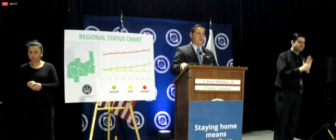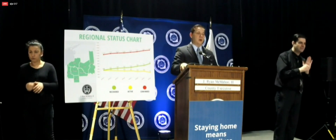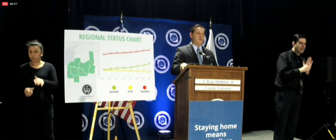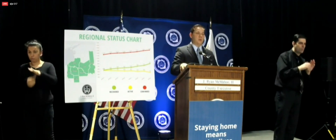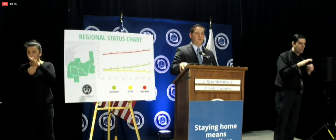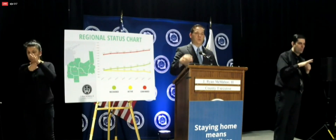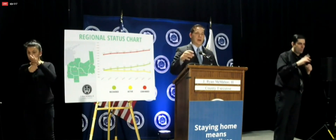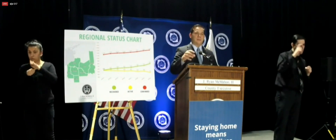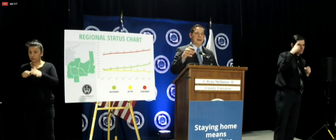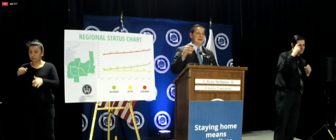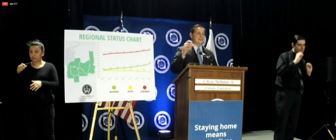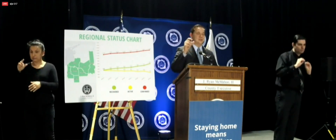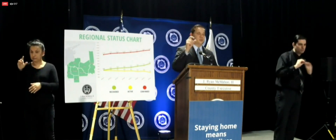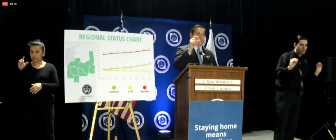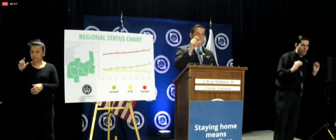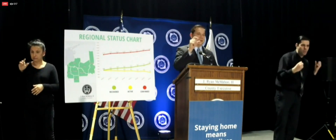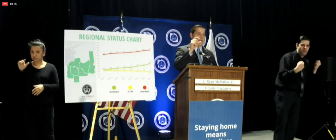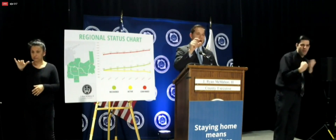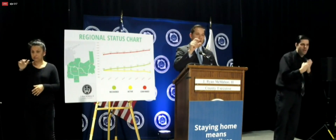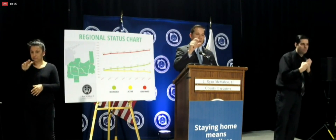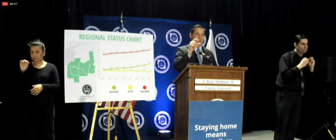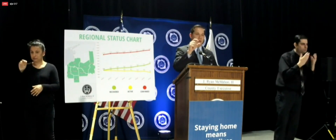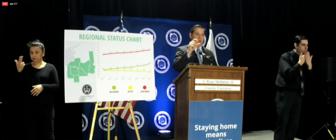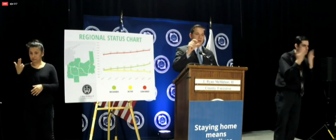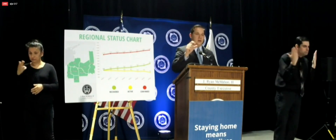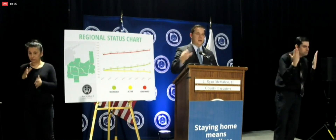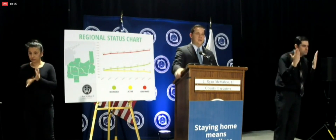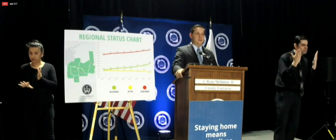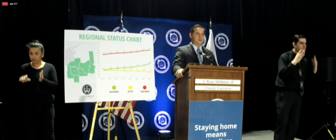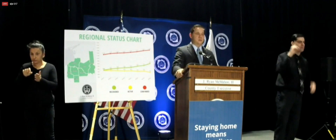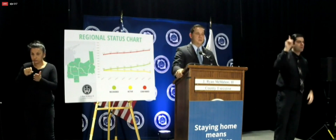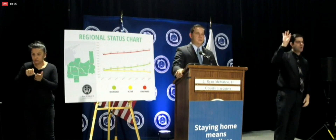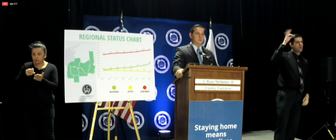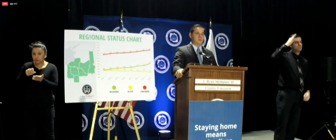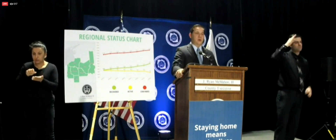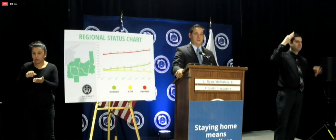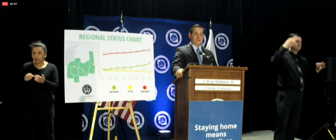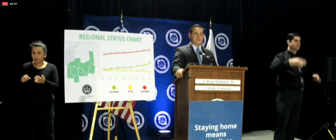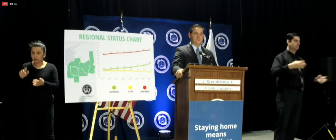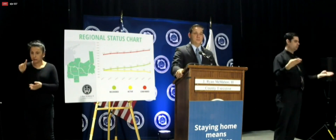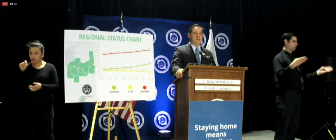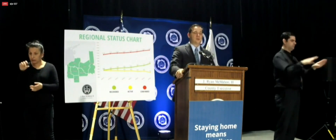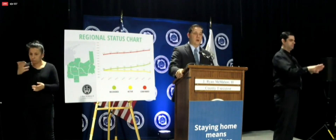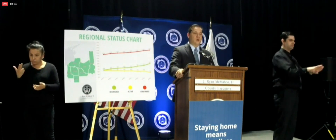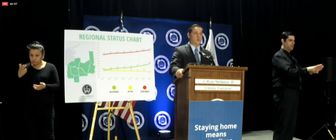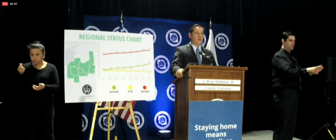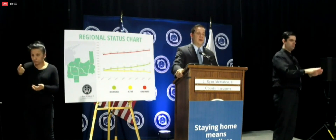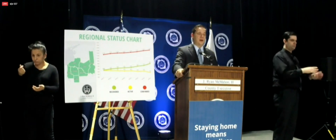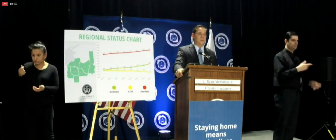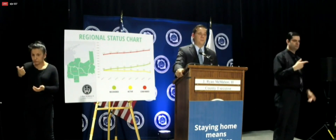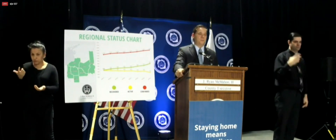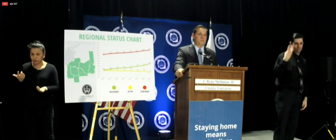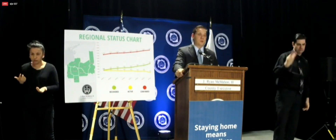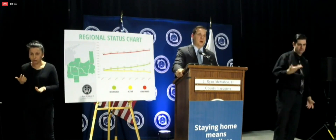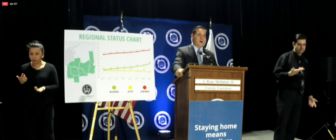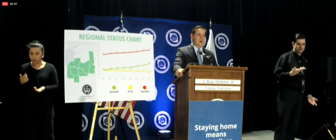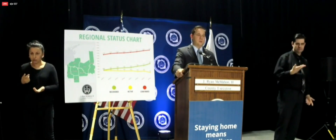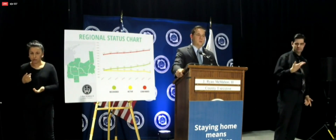WERE SAYING BUT TO NOT GIVE STATE AND LOCAL GOVERNMENTS HELP, WHEN THE FEDERAL GOVERNMENT WAS RECOMMENDING TO